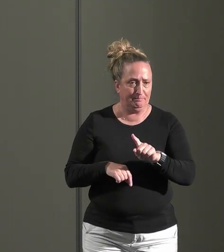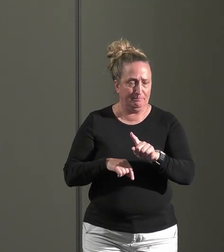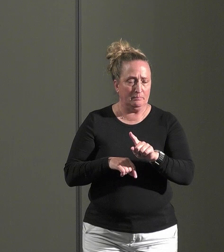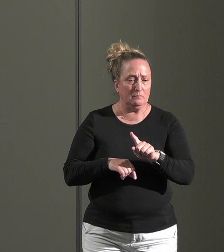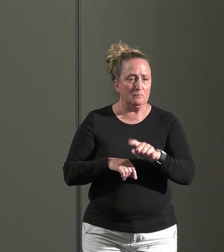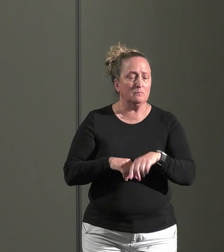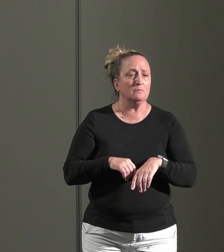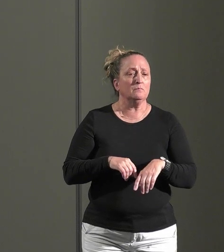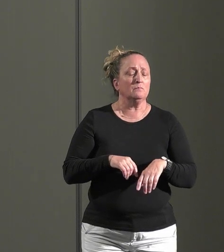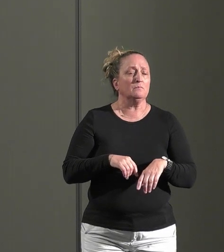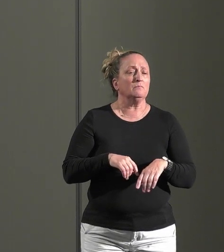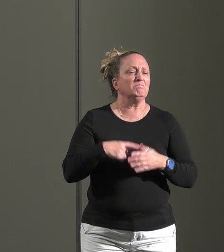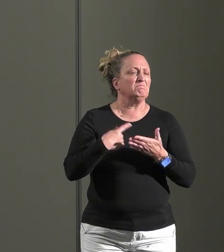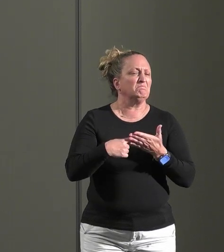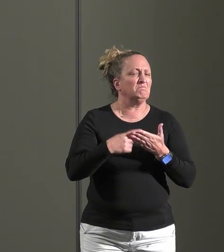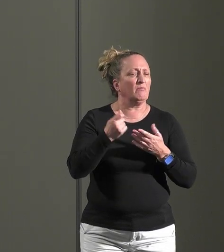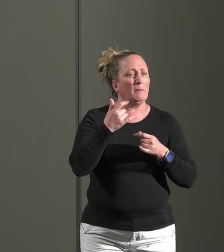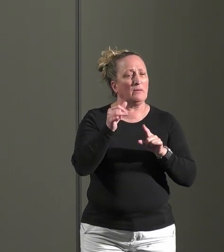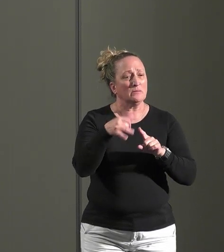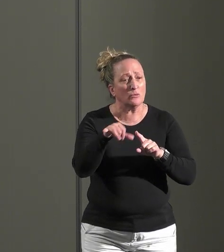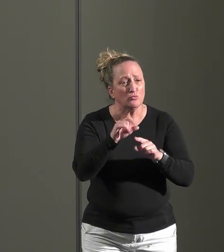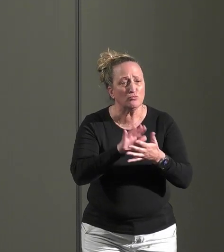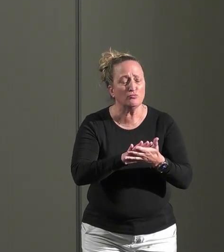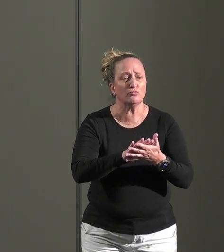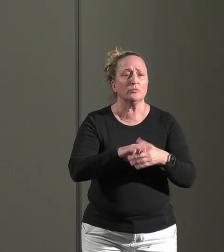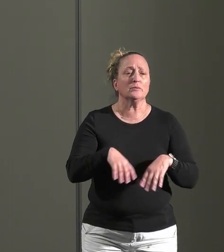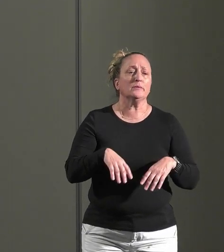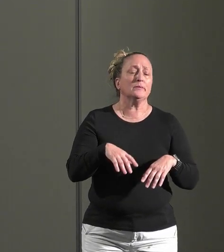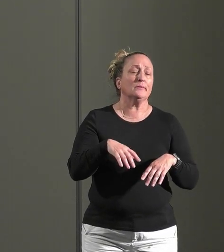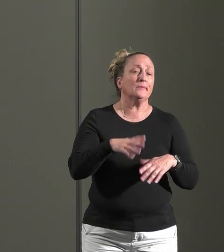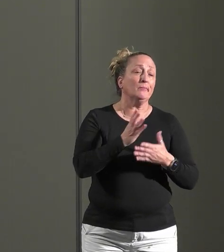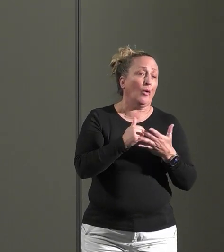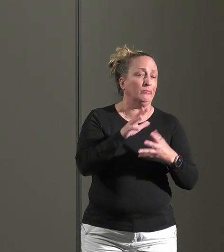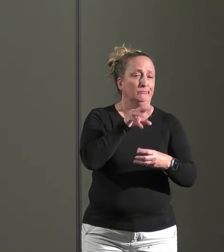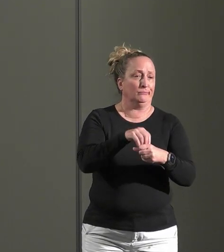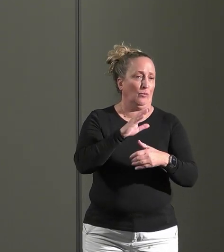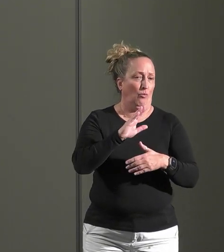We've talked about the standards that you know are part of all of that process along